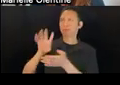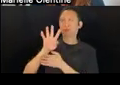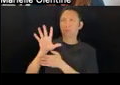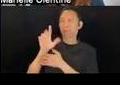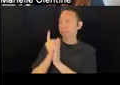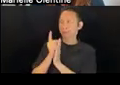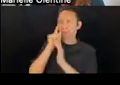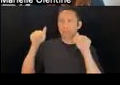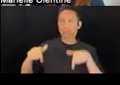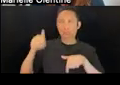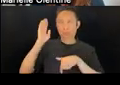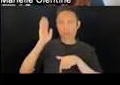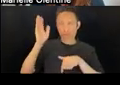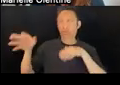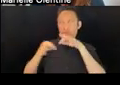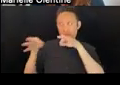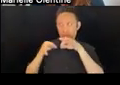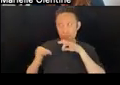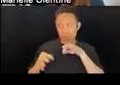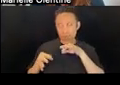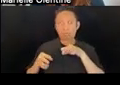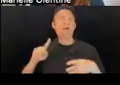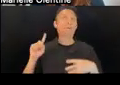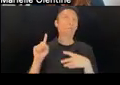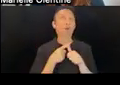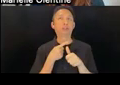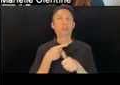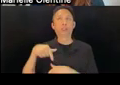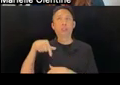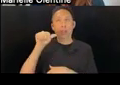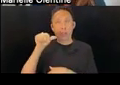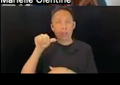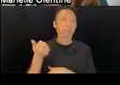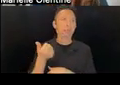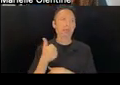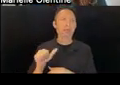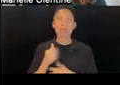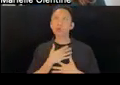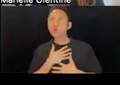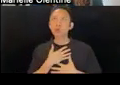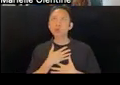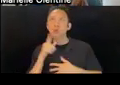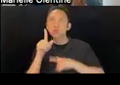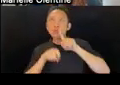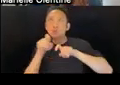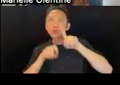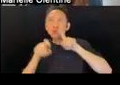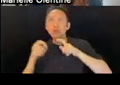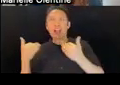what we might consider an untraditional path towards success, and also for her really generous nature,